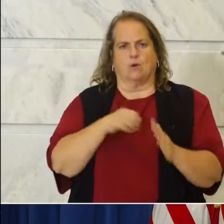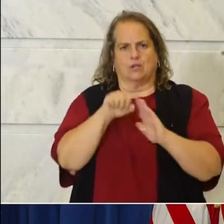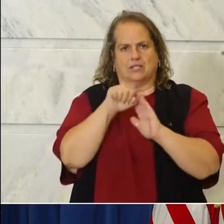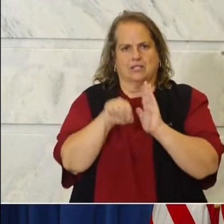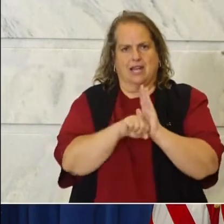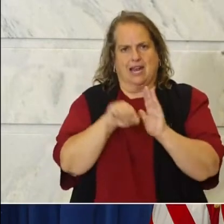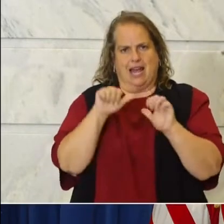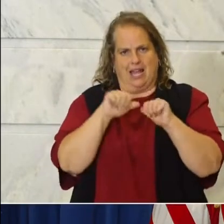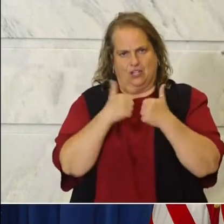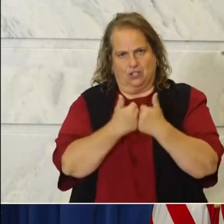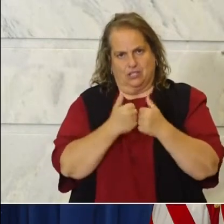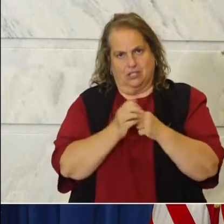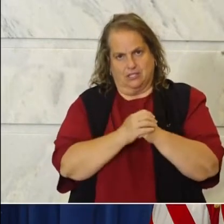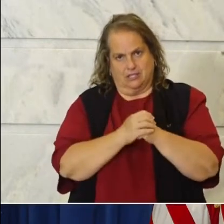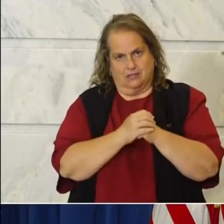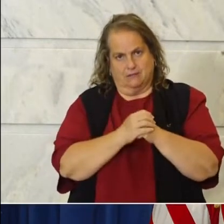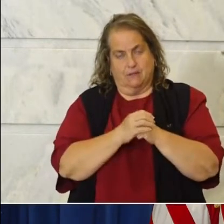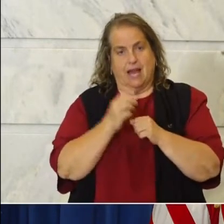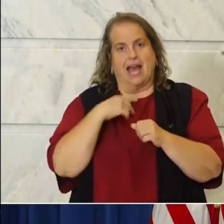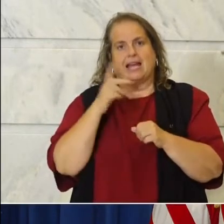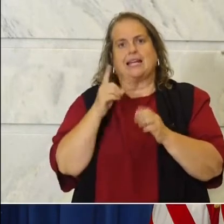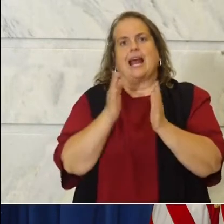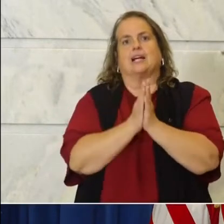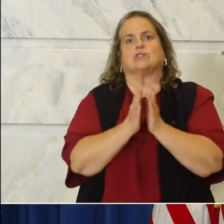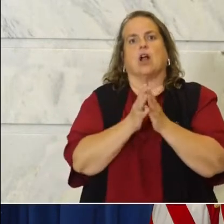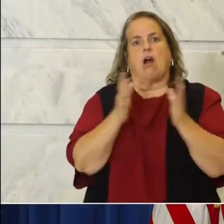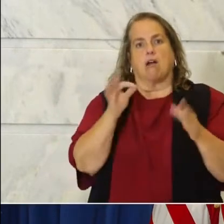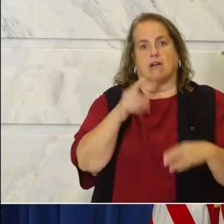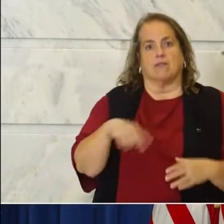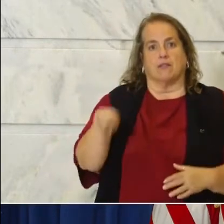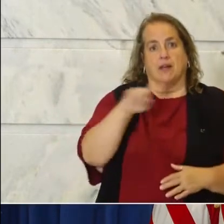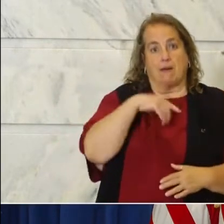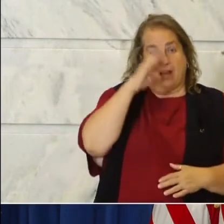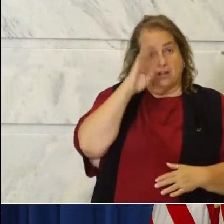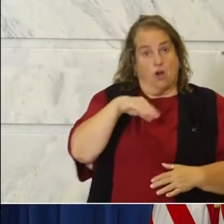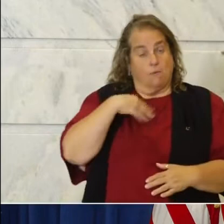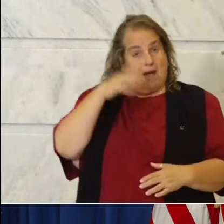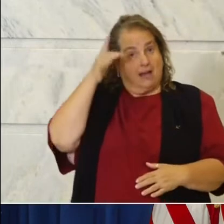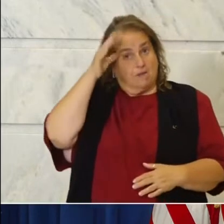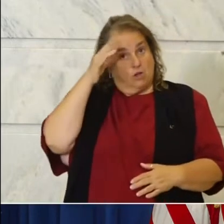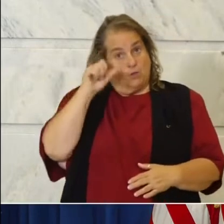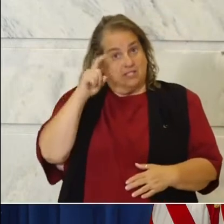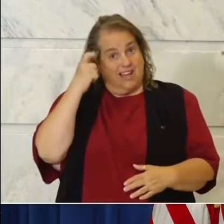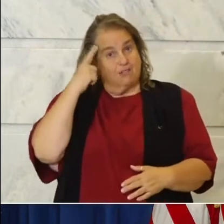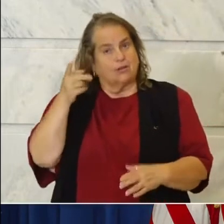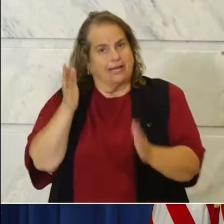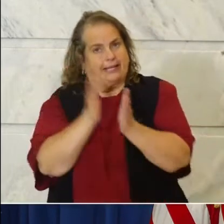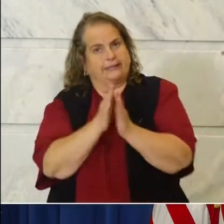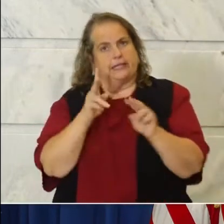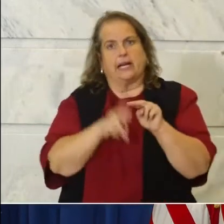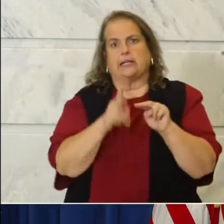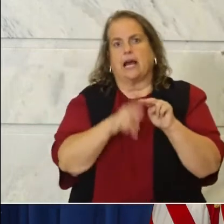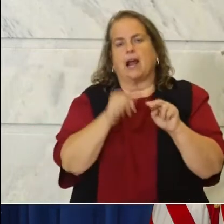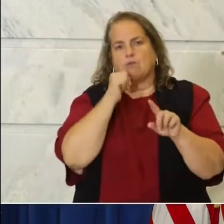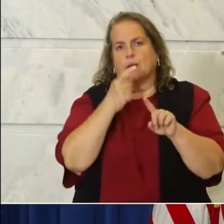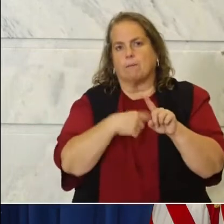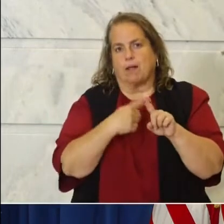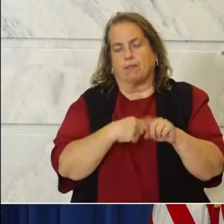asked a lot of them. I know my dad was governor. I think he was asking them, cut their budgets just about every month. But But in my my first fiscal